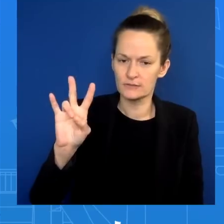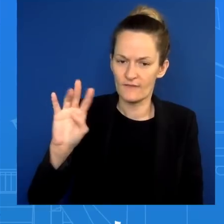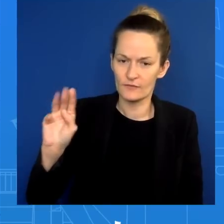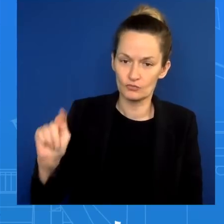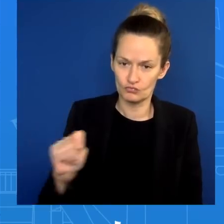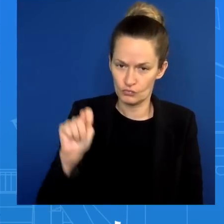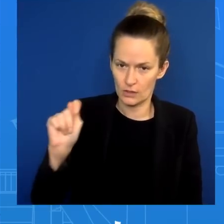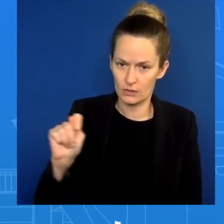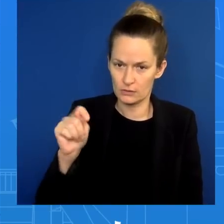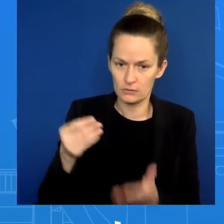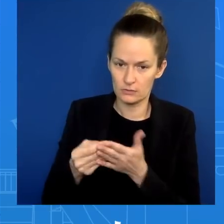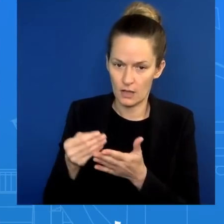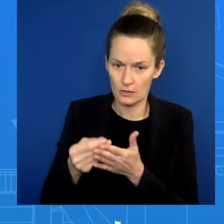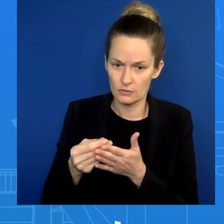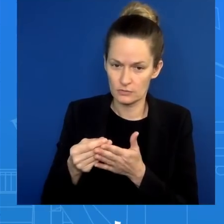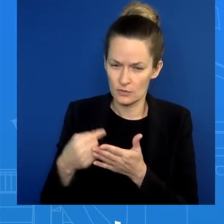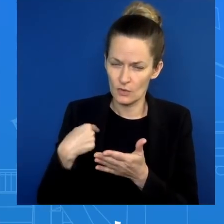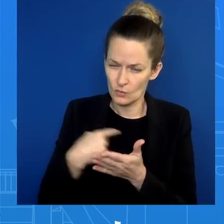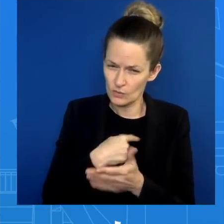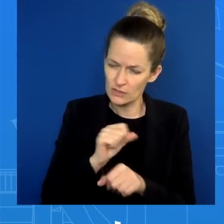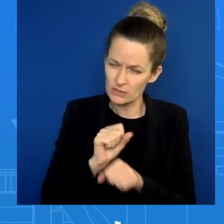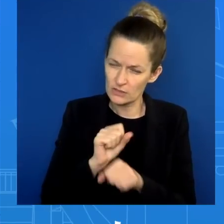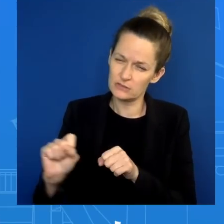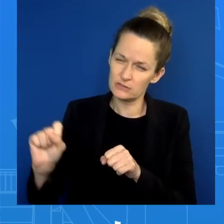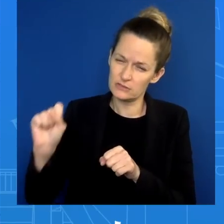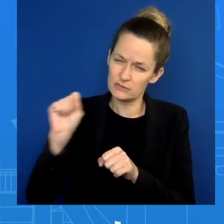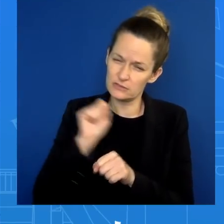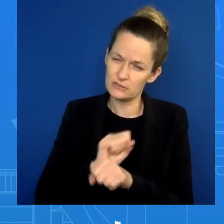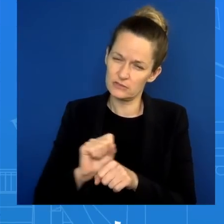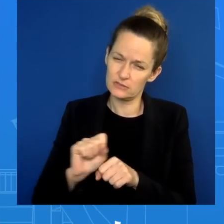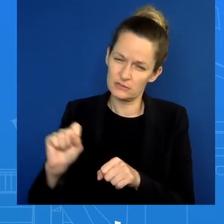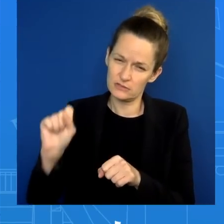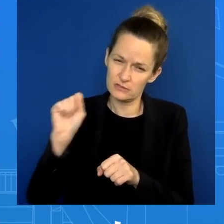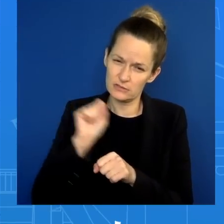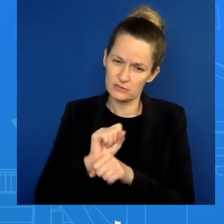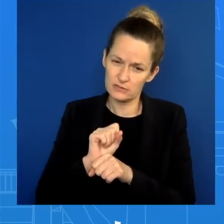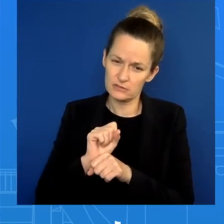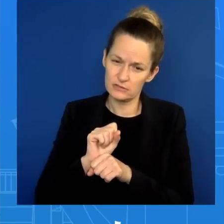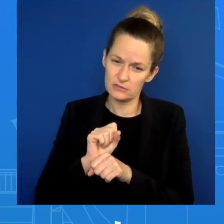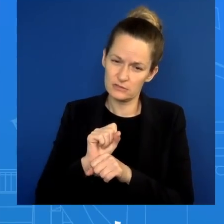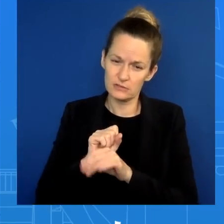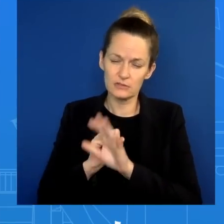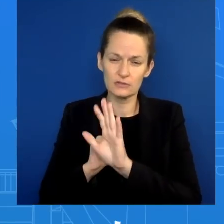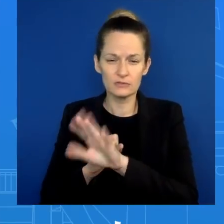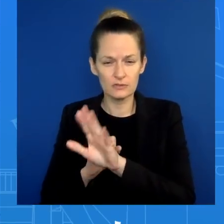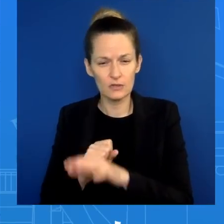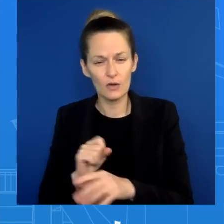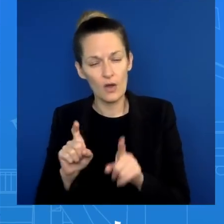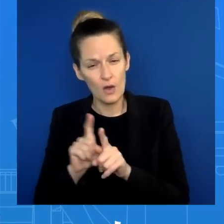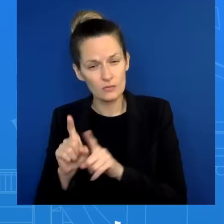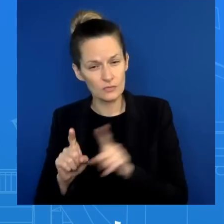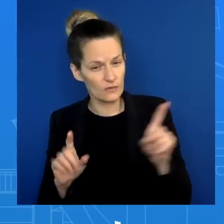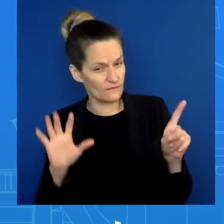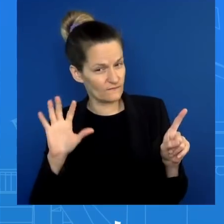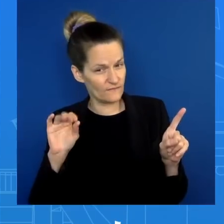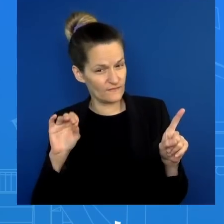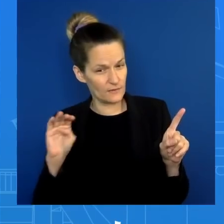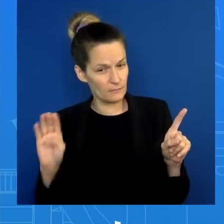Also, $50 billion per year is going to go back to that. The Press: 50 billion was already. I mean it's already was.